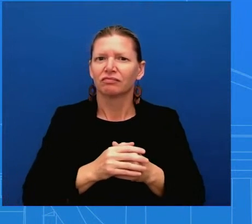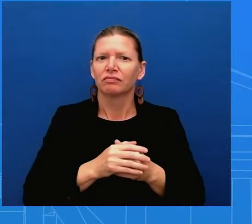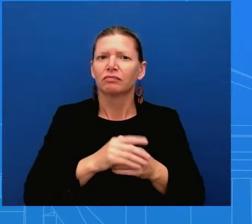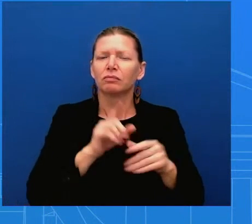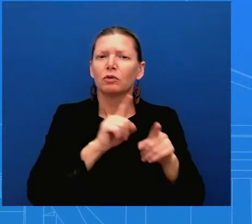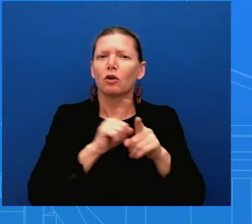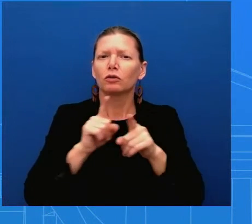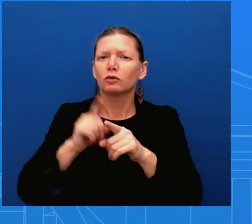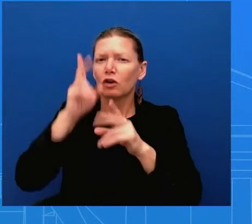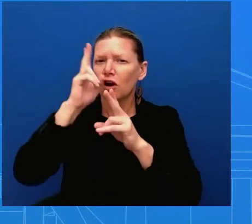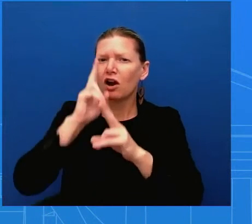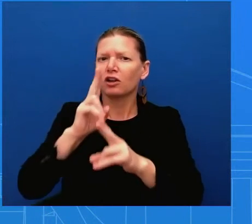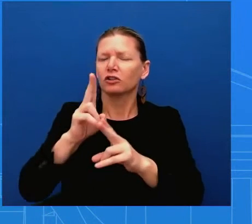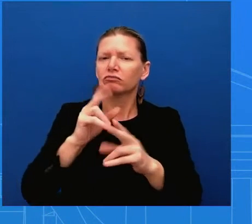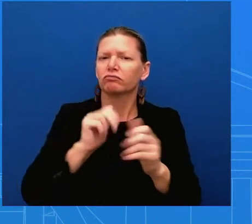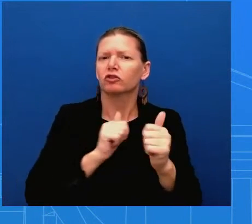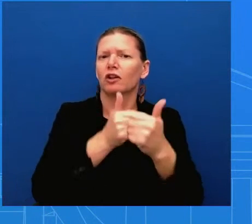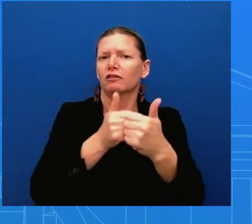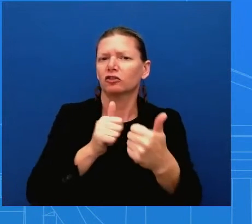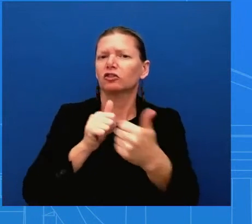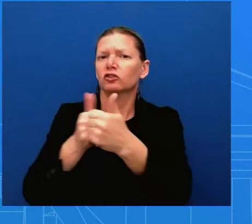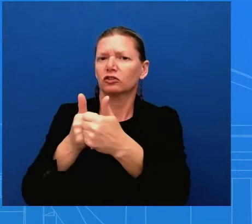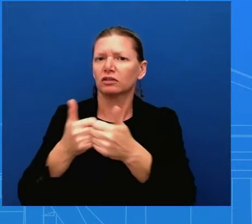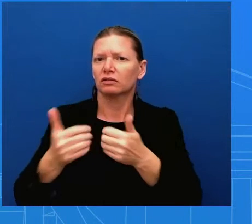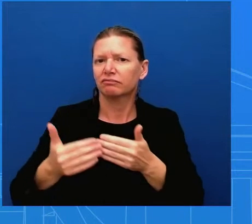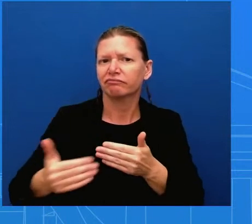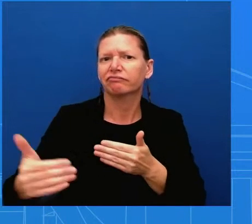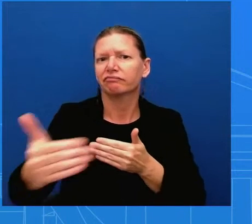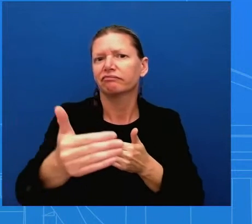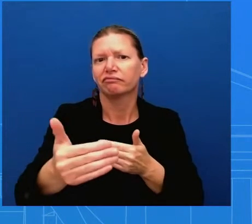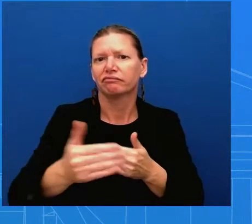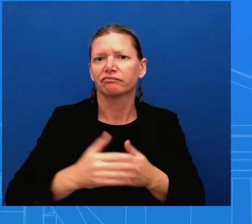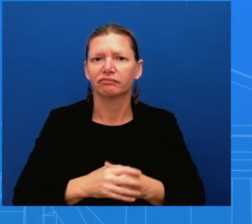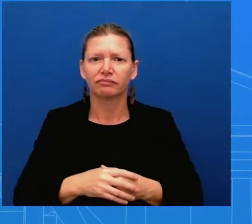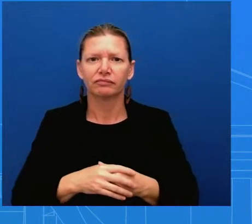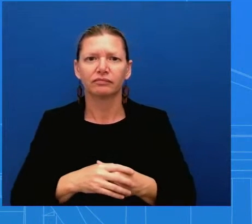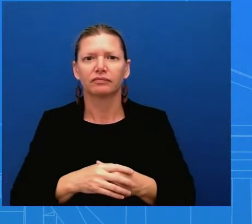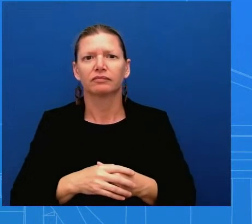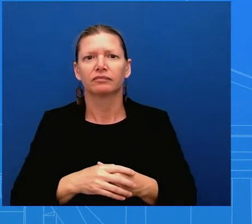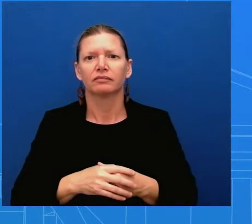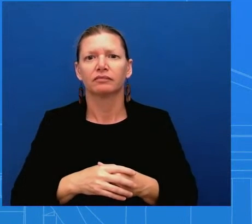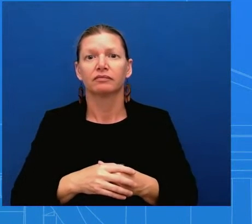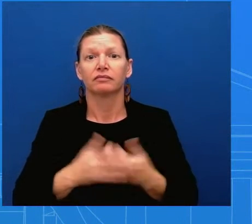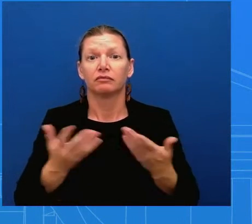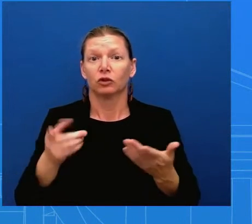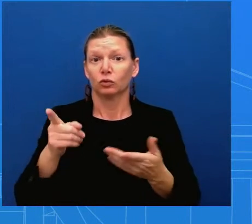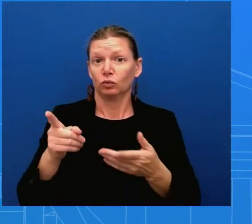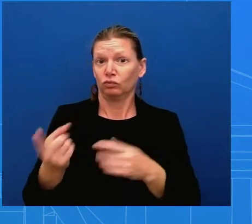And, look, as you started your question to me about what -- how people are feeling, we've been very clear about that too.